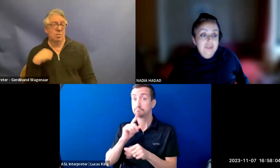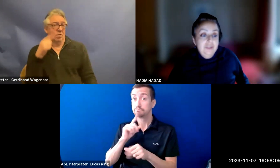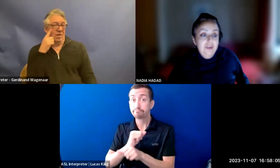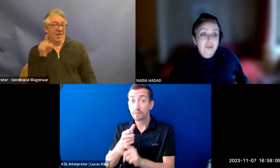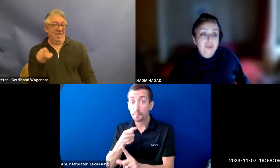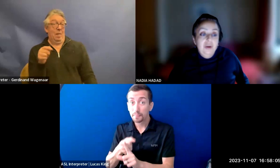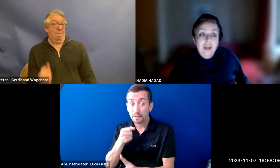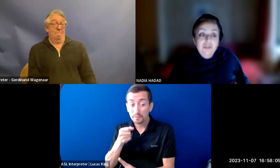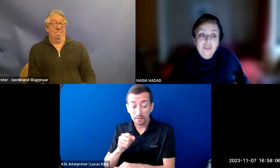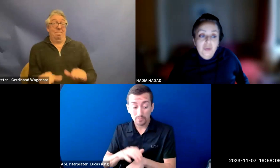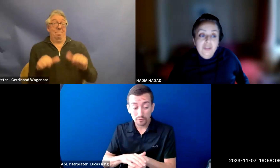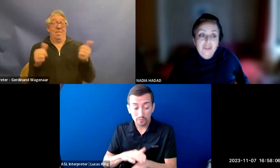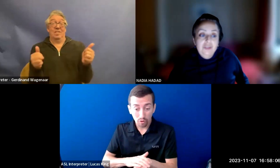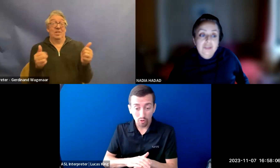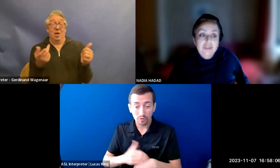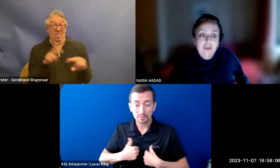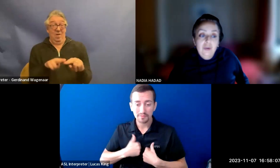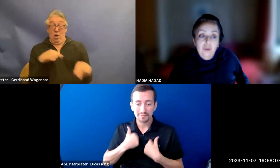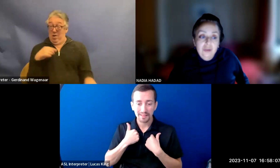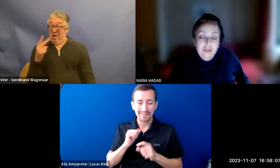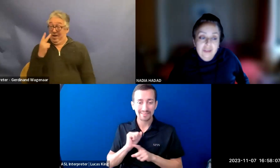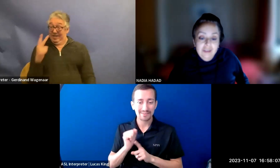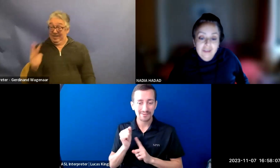on the life situations locally.